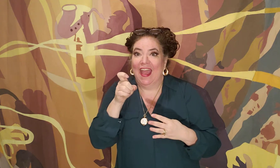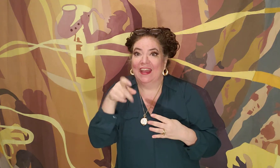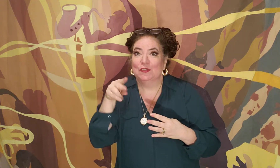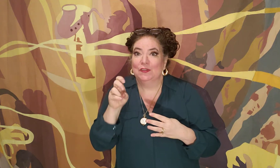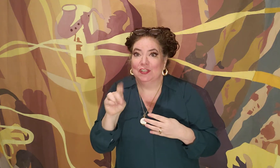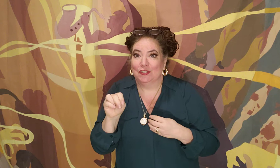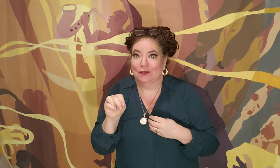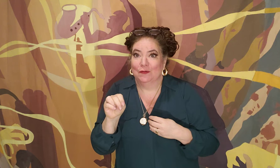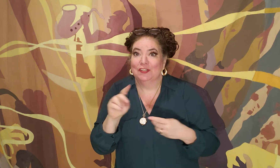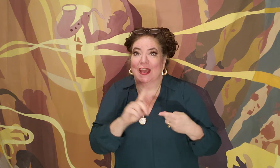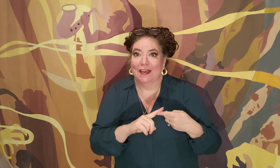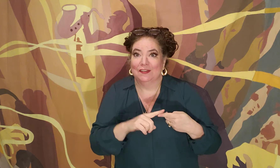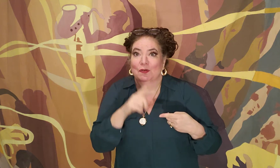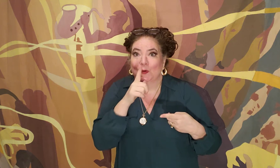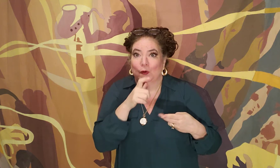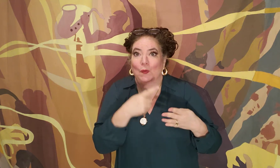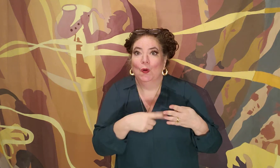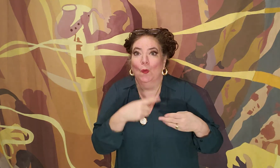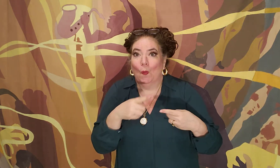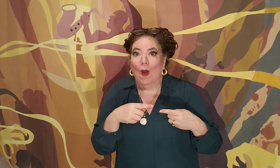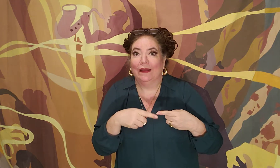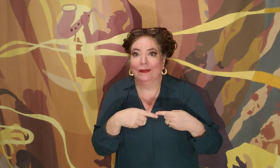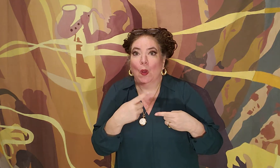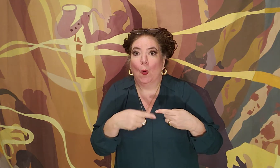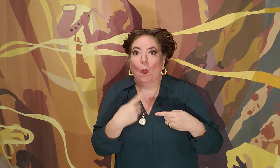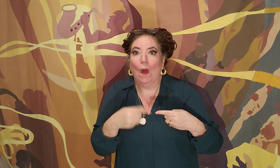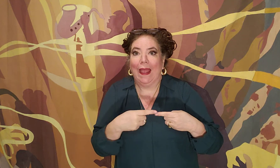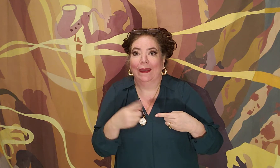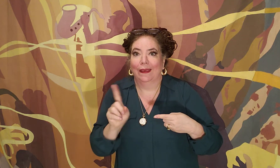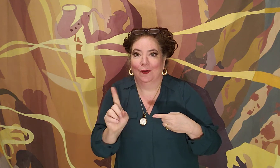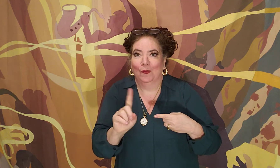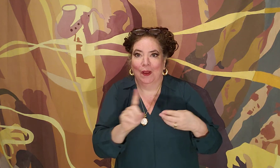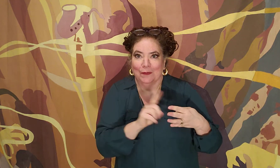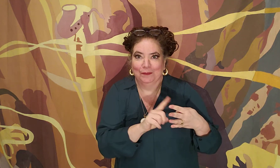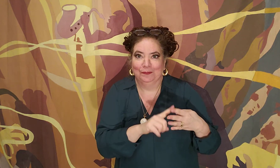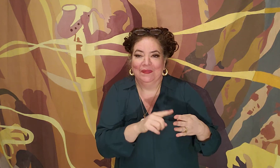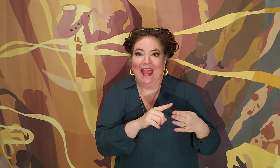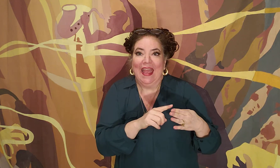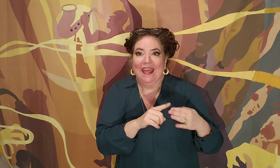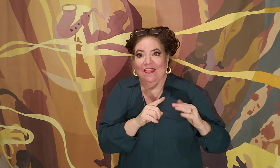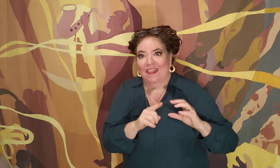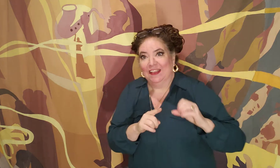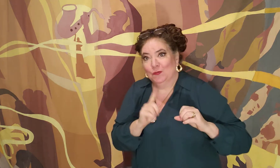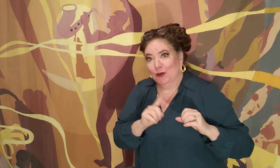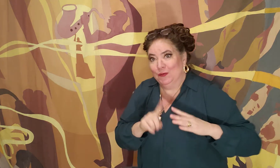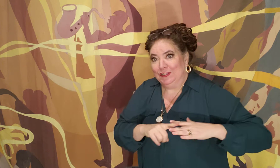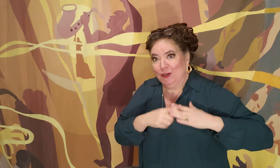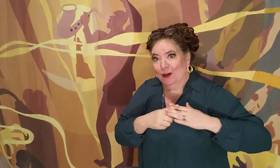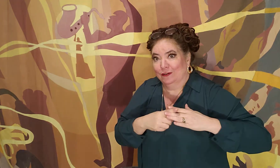exposition. Which has who, what, when, where, that's where we start